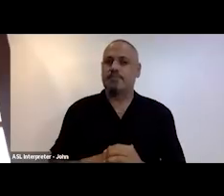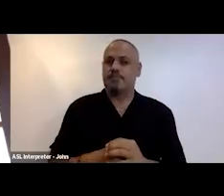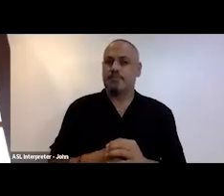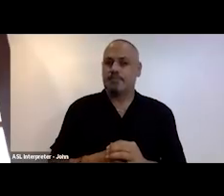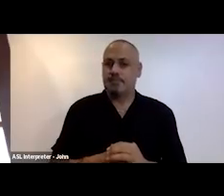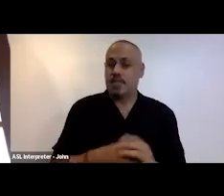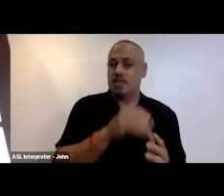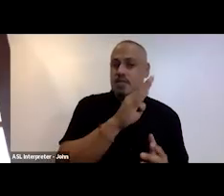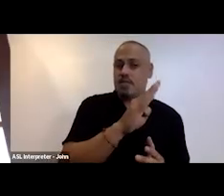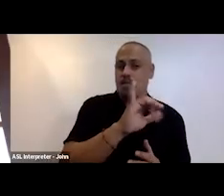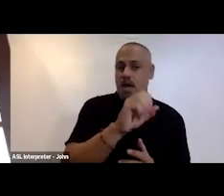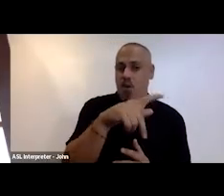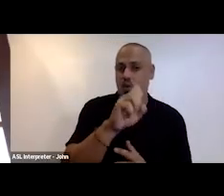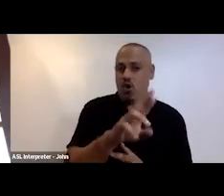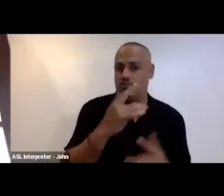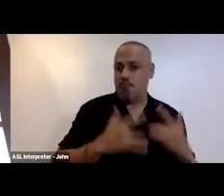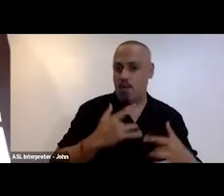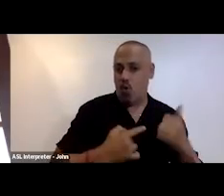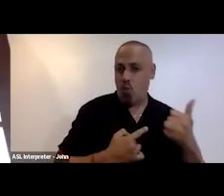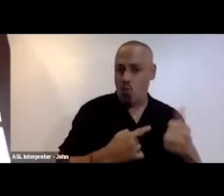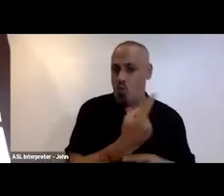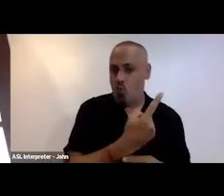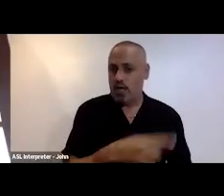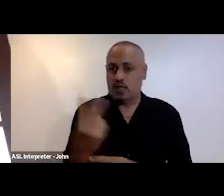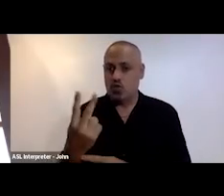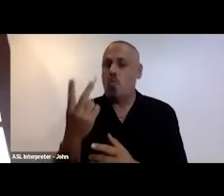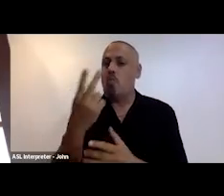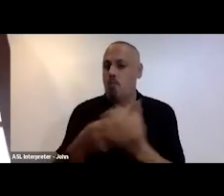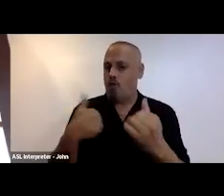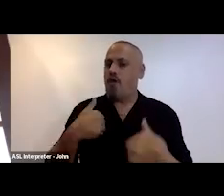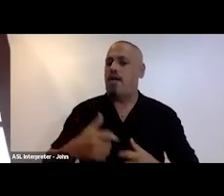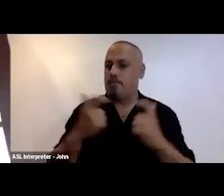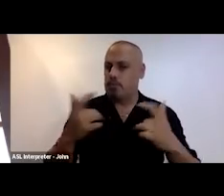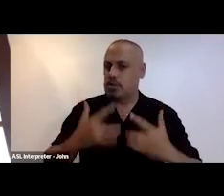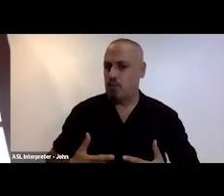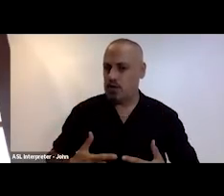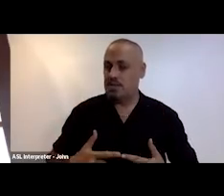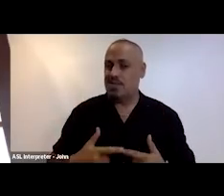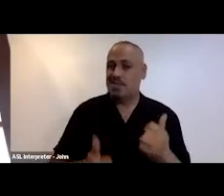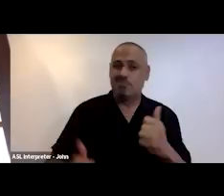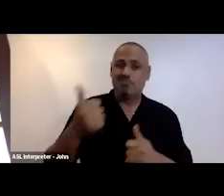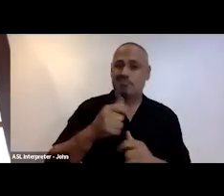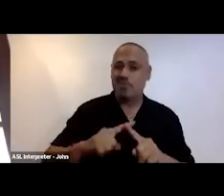bipolar II and II both have periods of major depression, but the primary distinguishing factor between the two